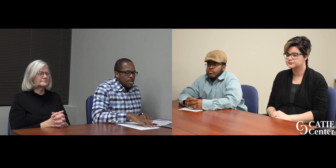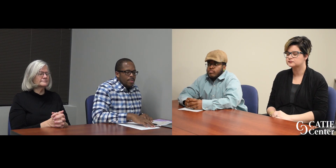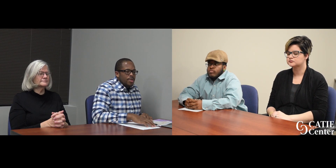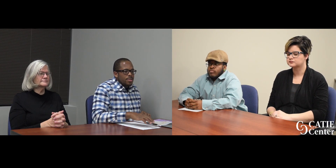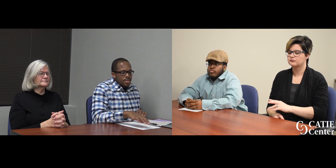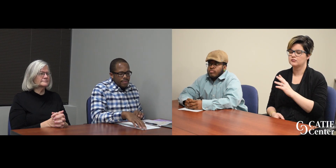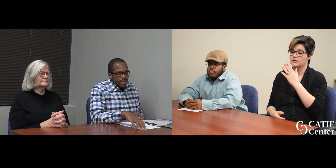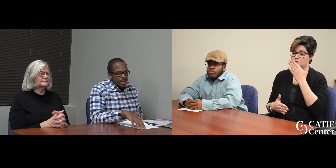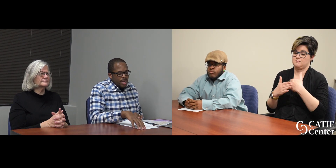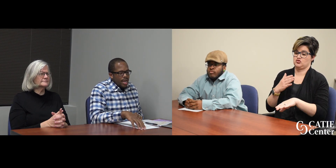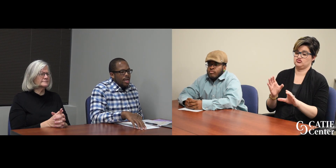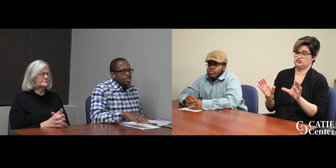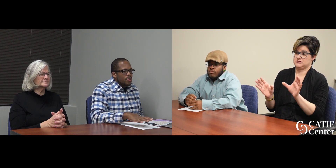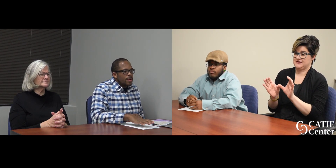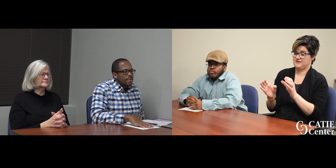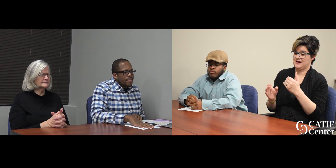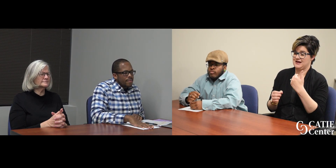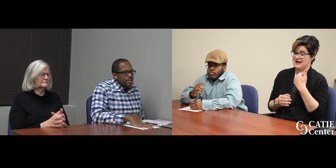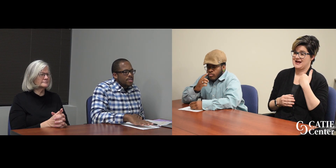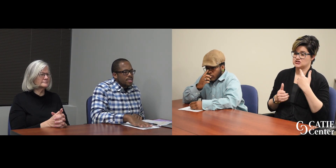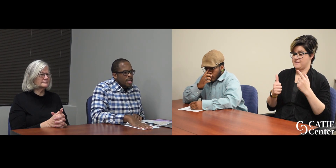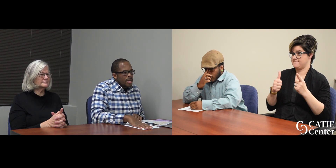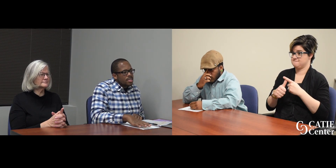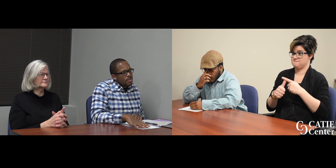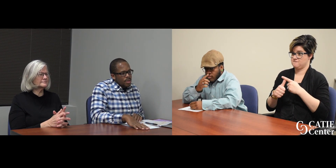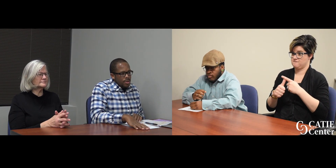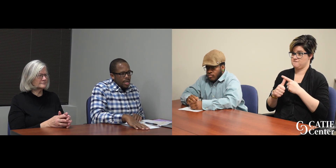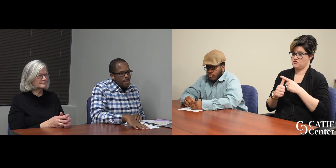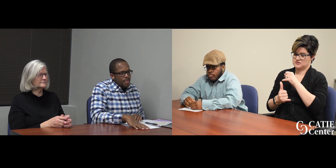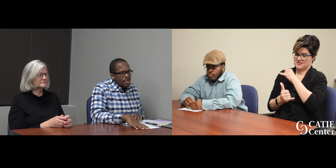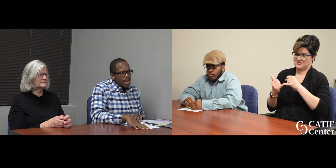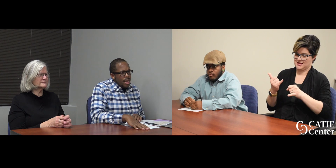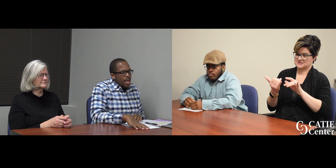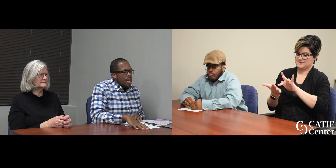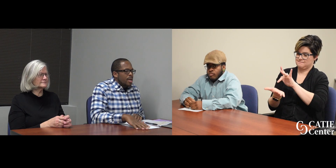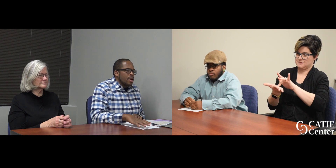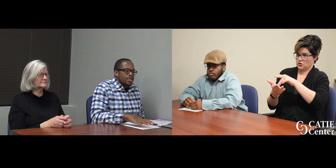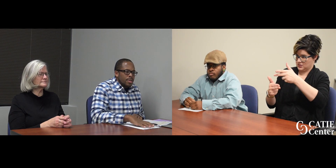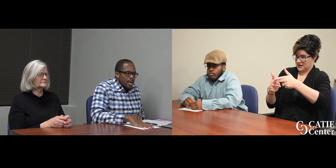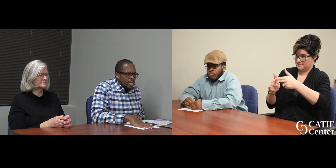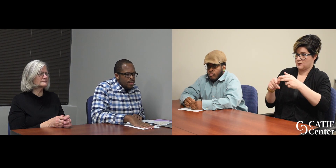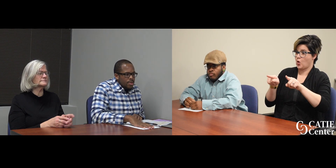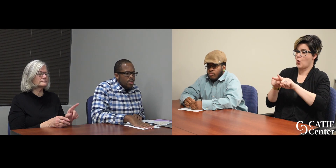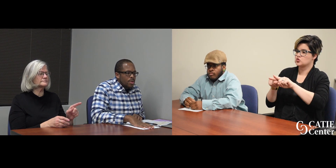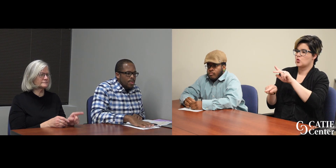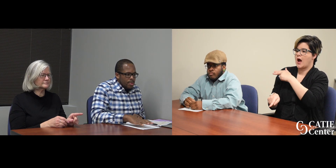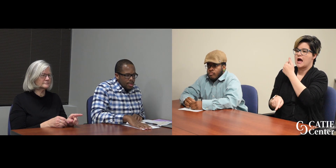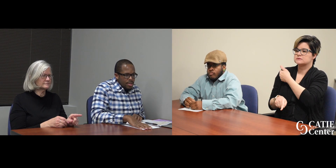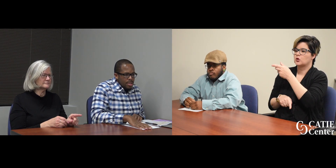So a birth certificate has your first, last, and middle name, and also the hospital you were born.